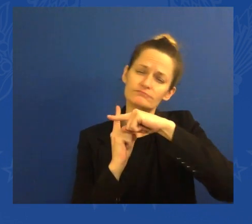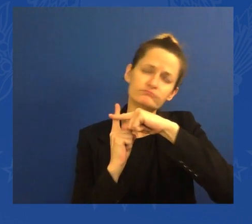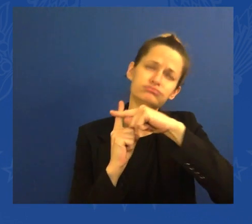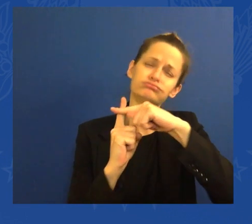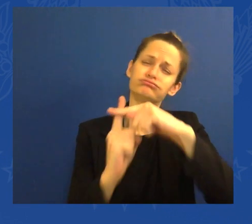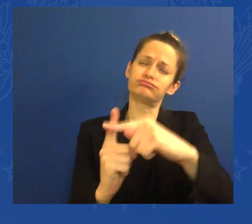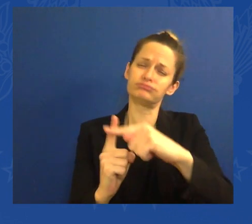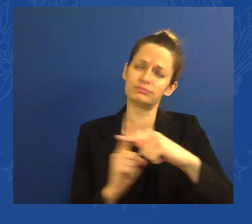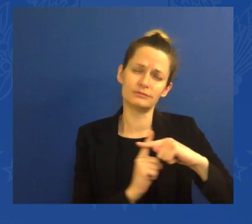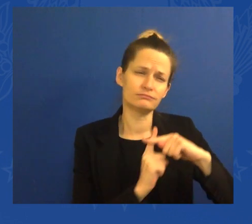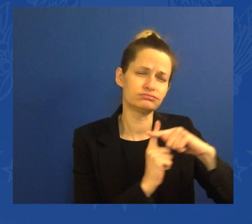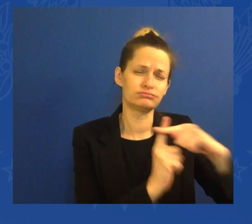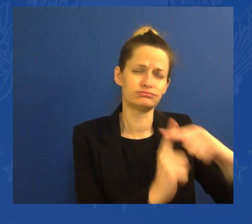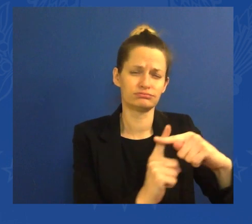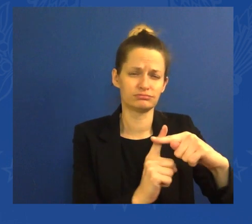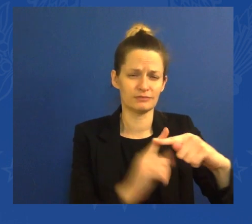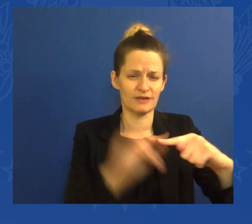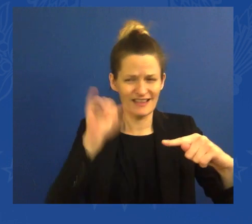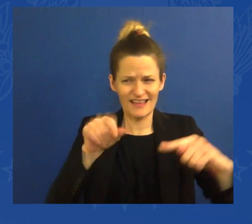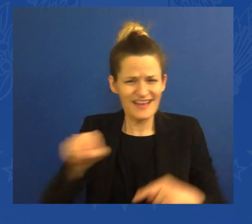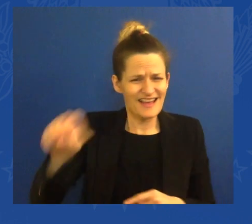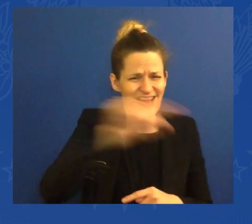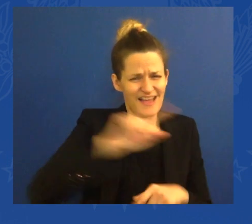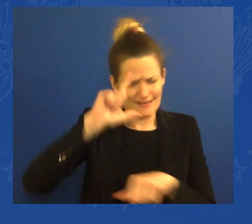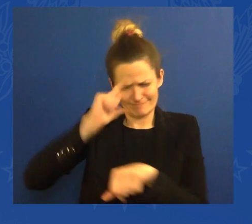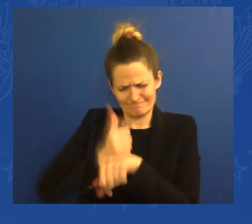to lead us forward to a better America.